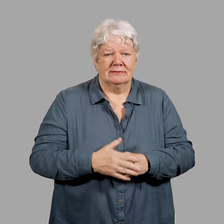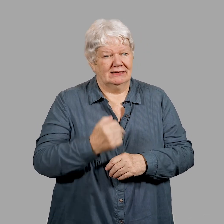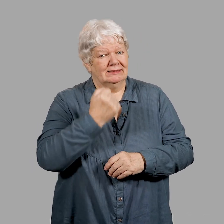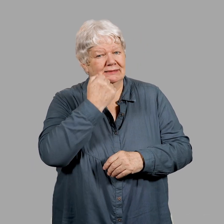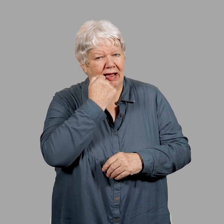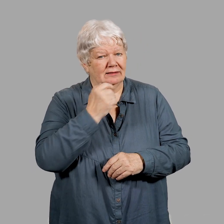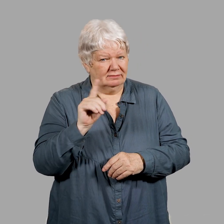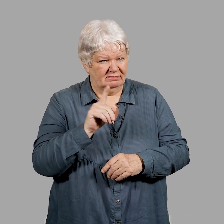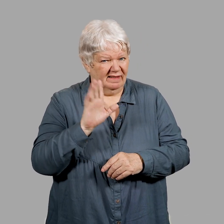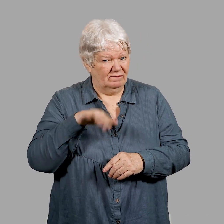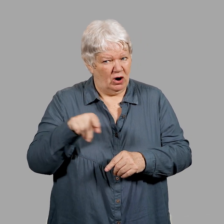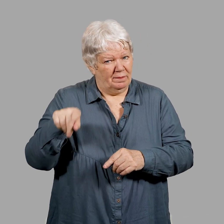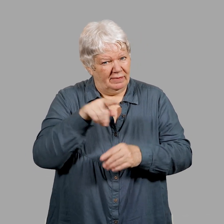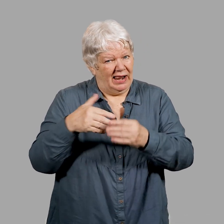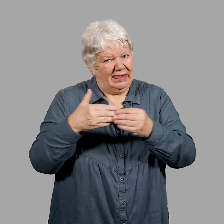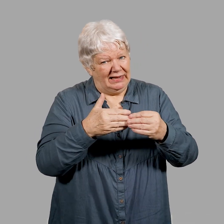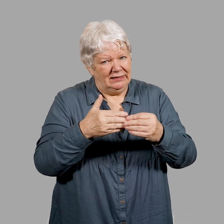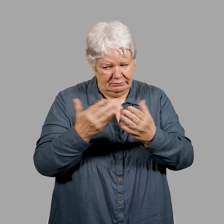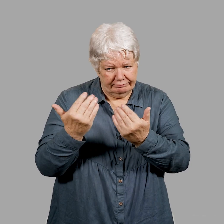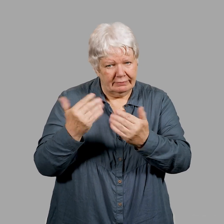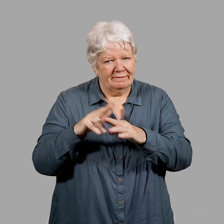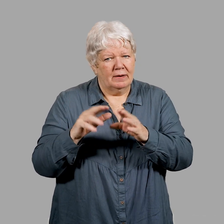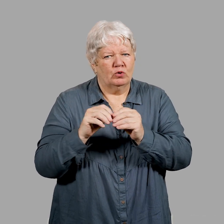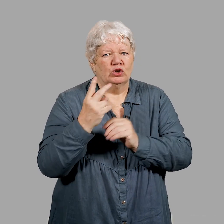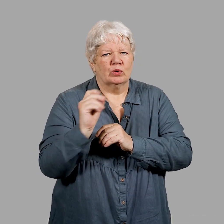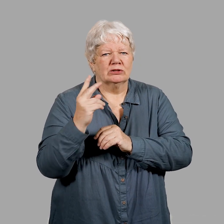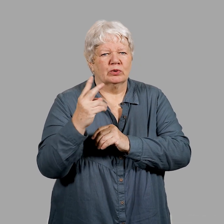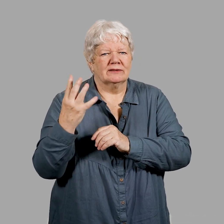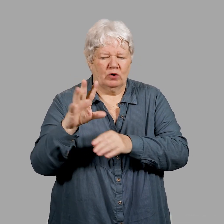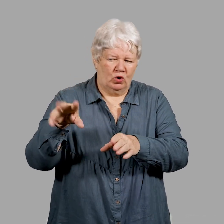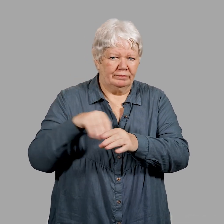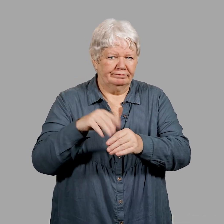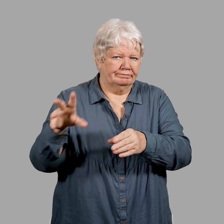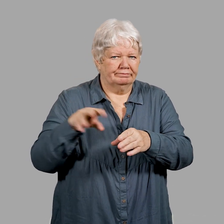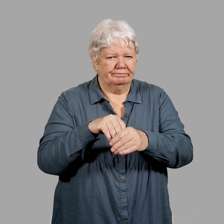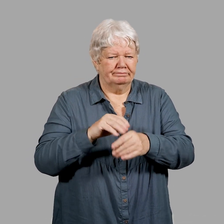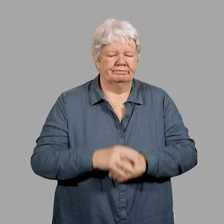Date: Feedback from inclusive practice leads in February 2024